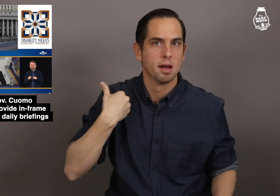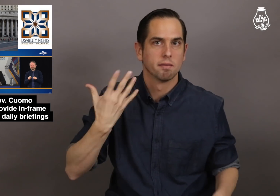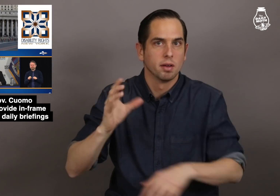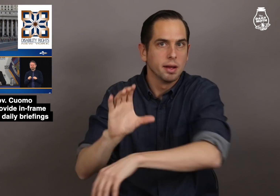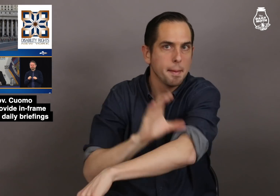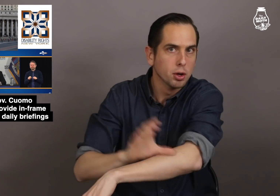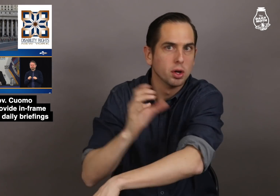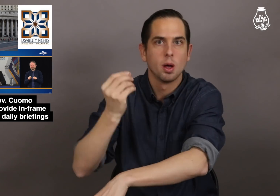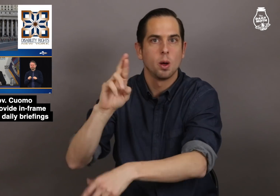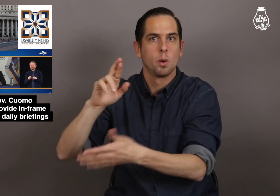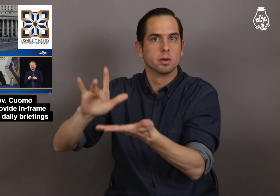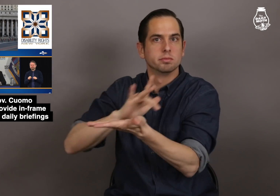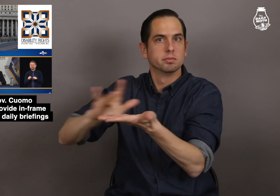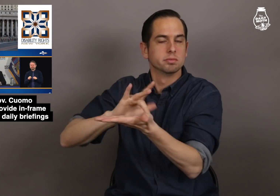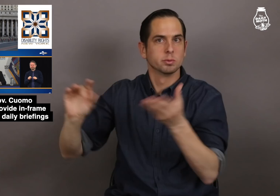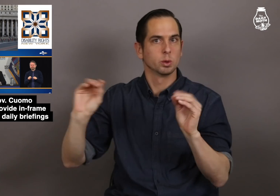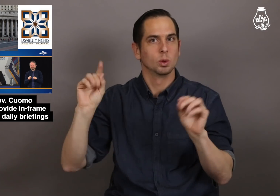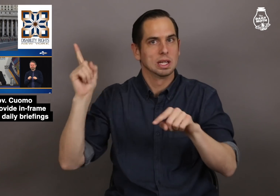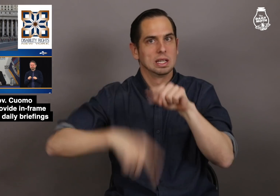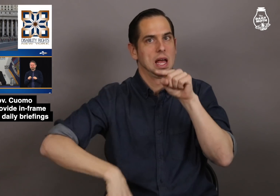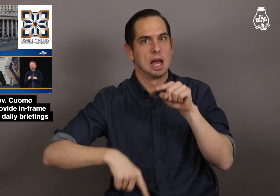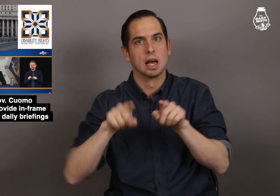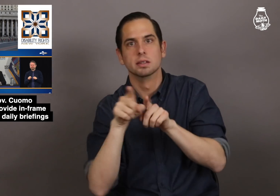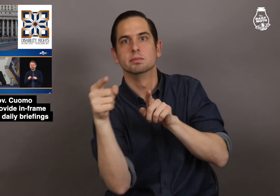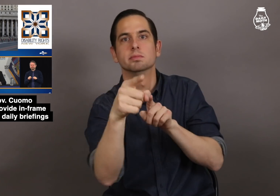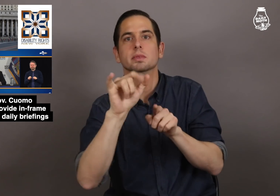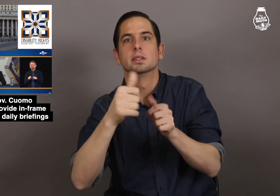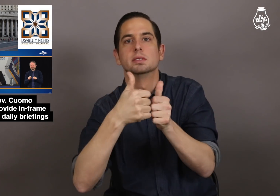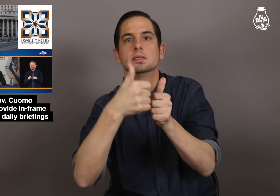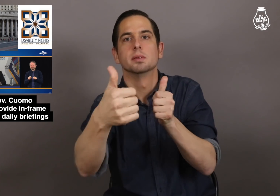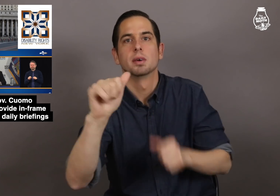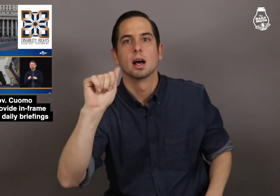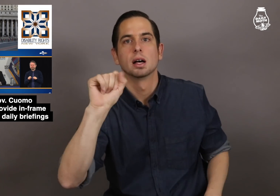they do not have a computer or a tablet in which